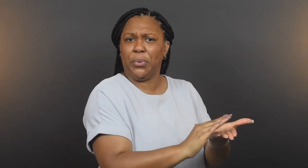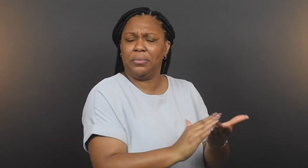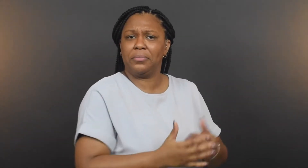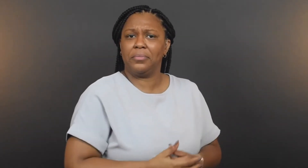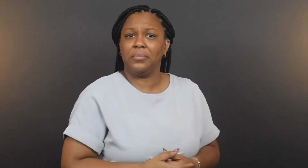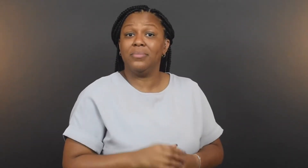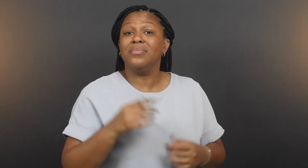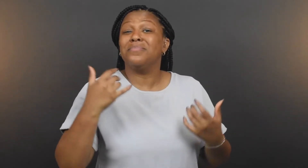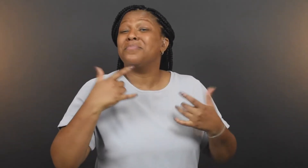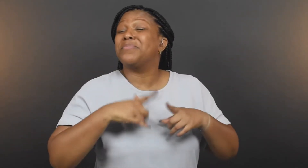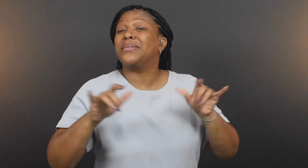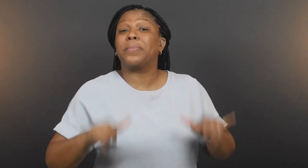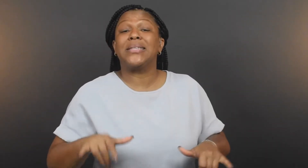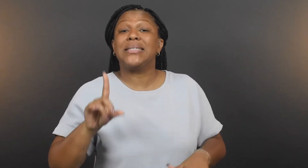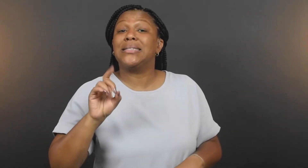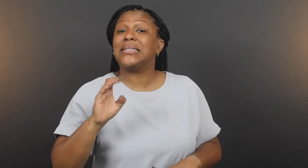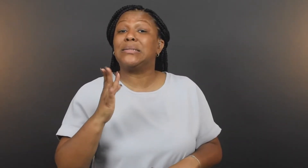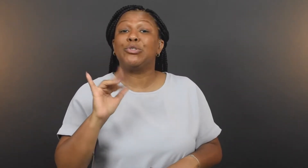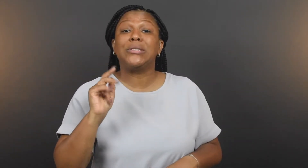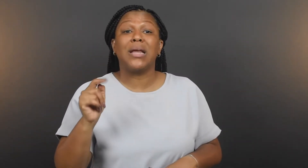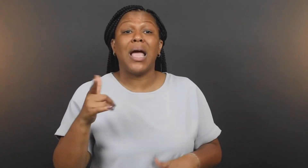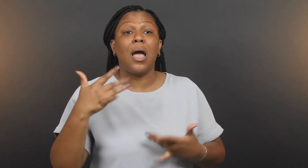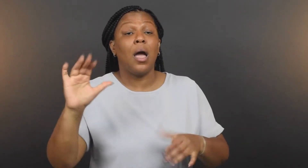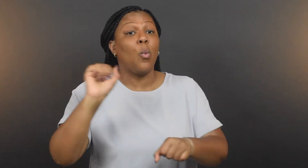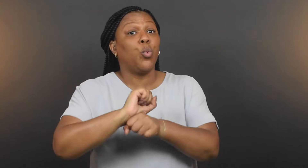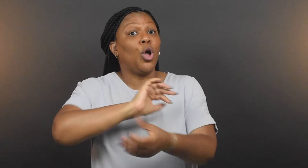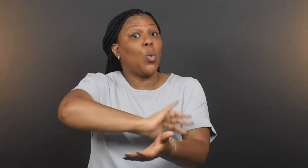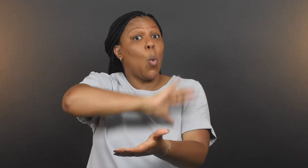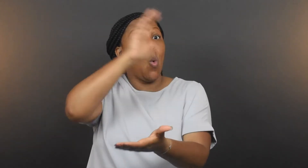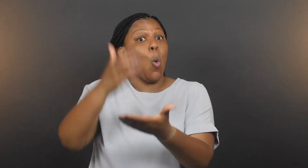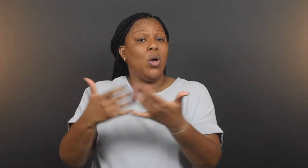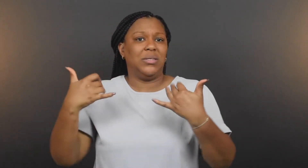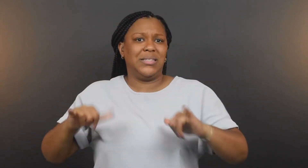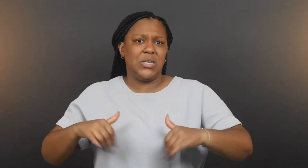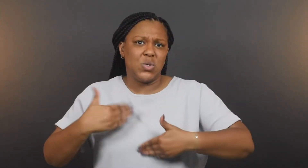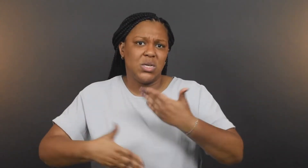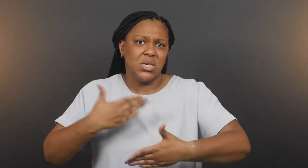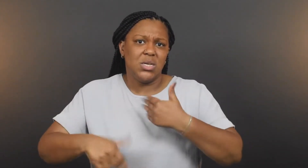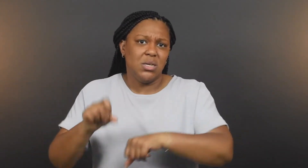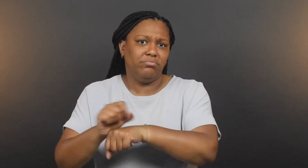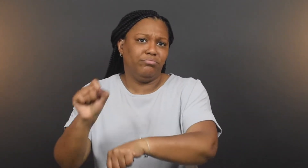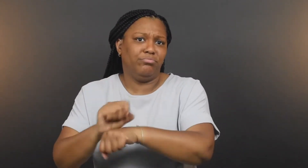where the outbreak was no longer as bad, but Deblina’s workload hardly relented.